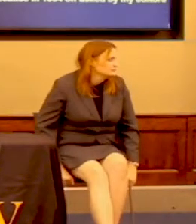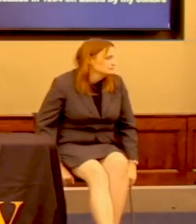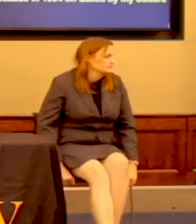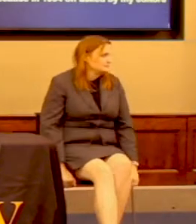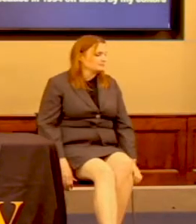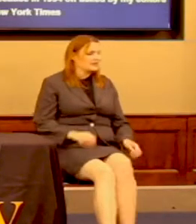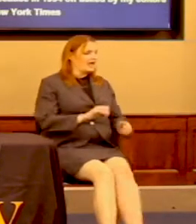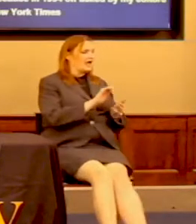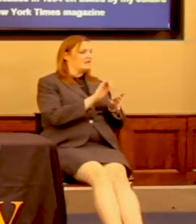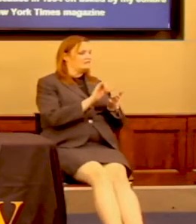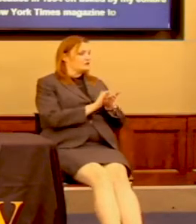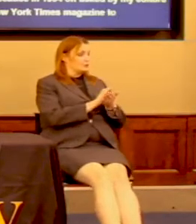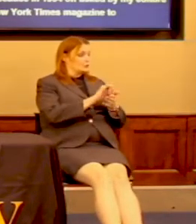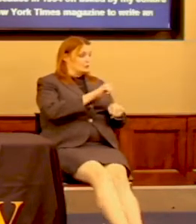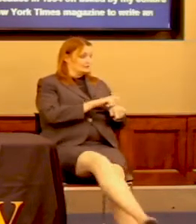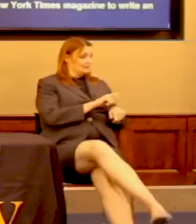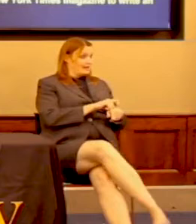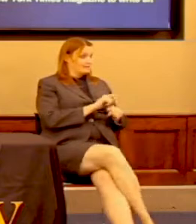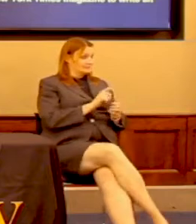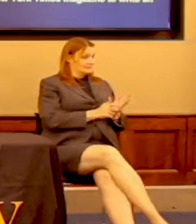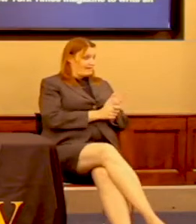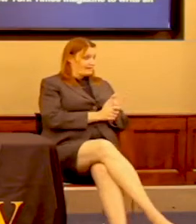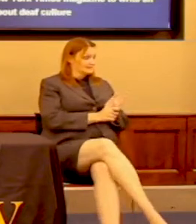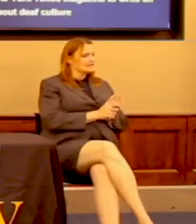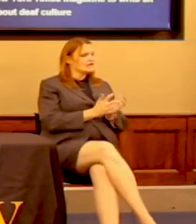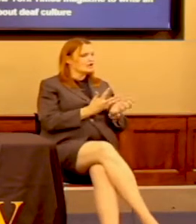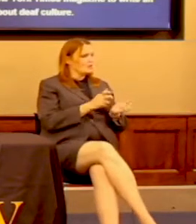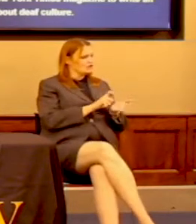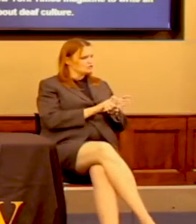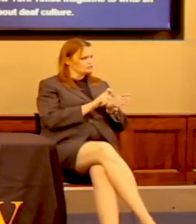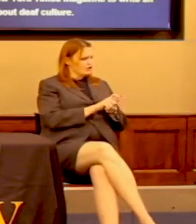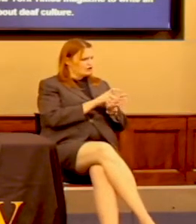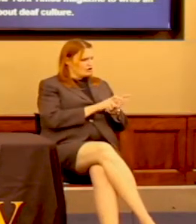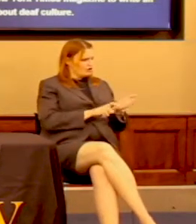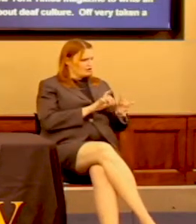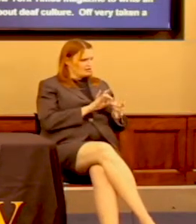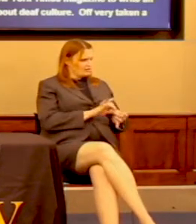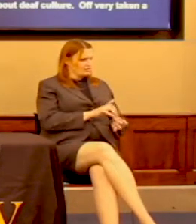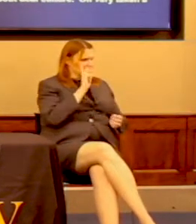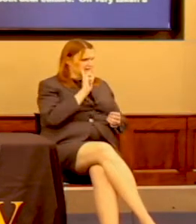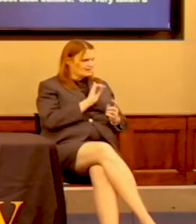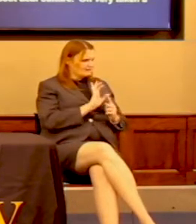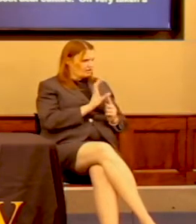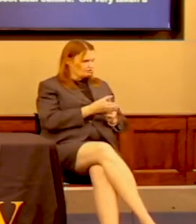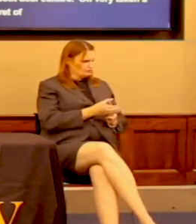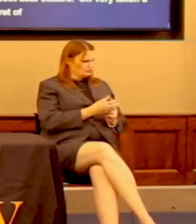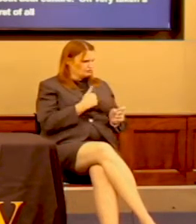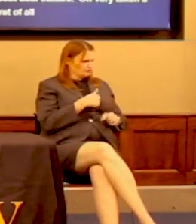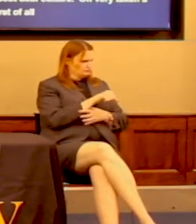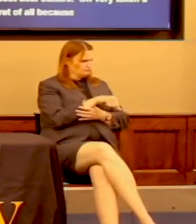Deaf culture and I was very taken aback first of all because I had no idea there